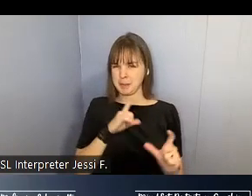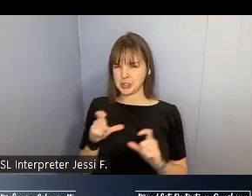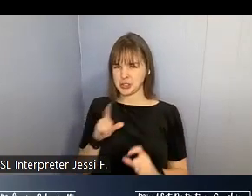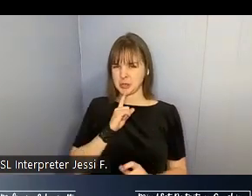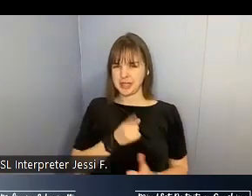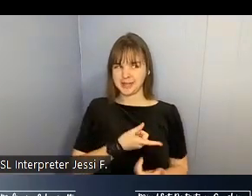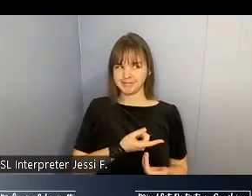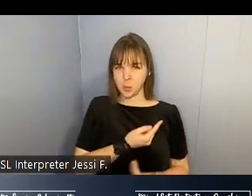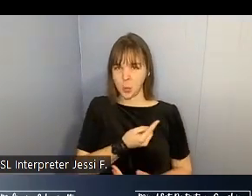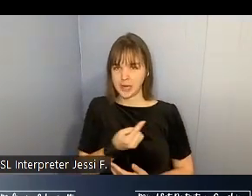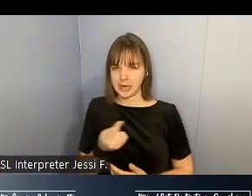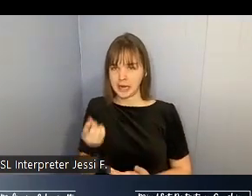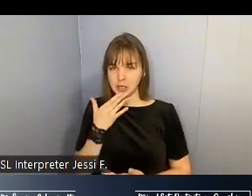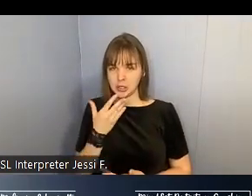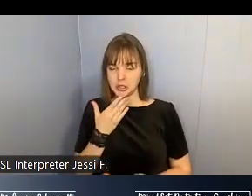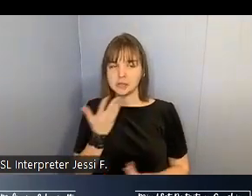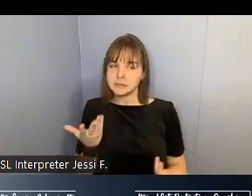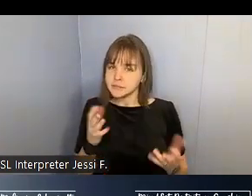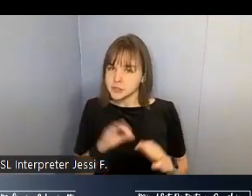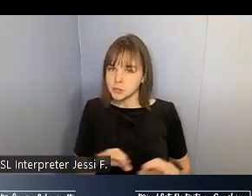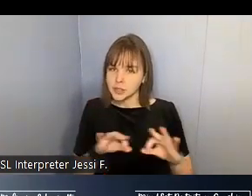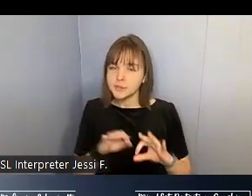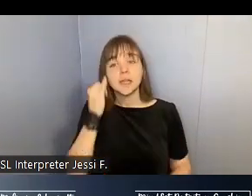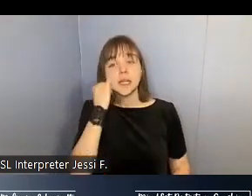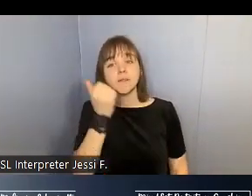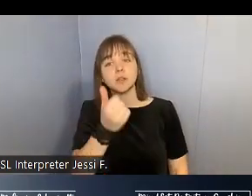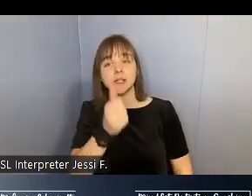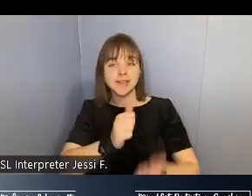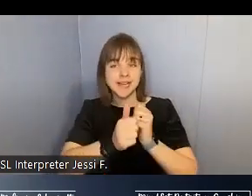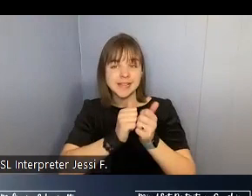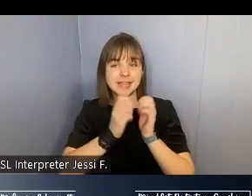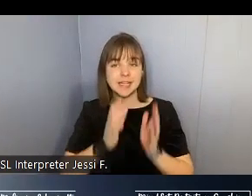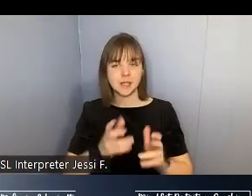if you have performance goals and you're looking for gains via athletic performance, then are